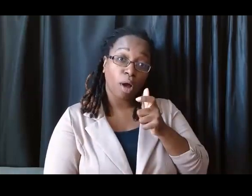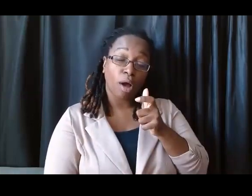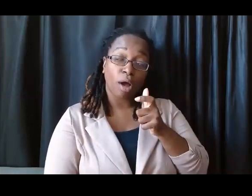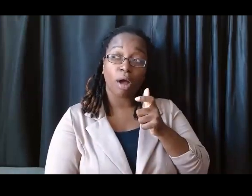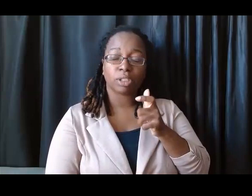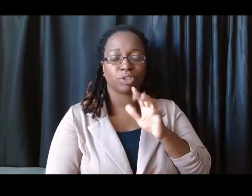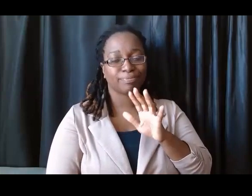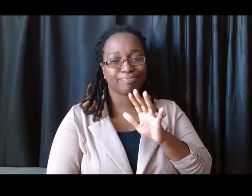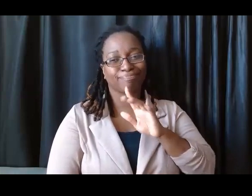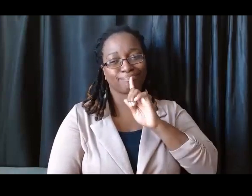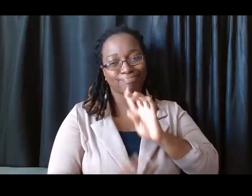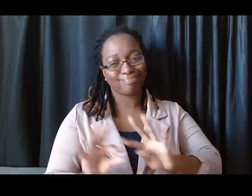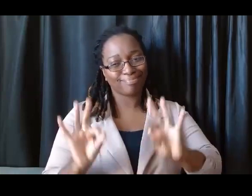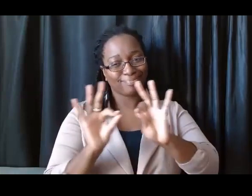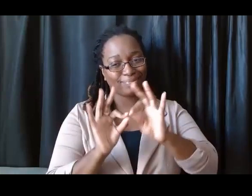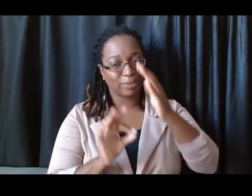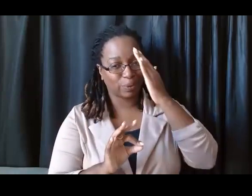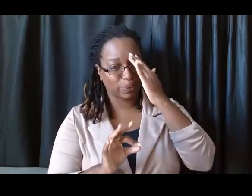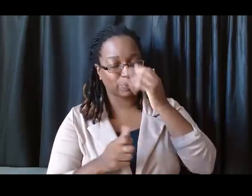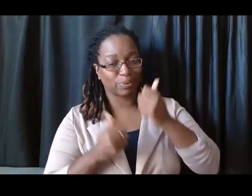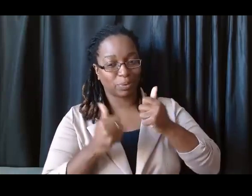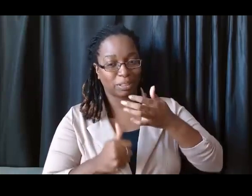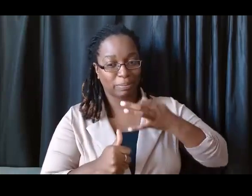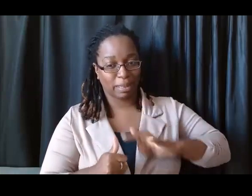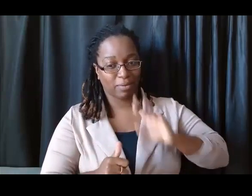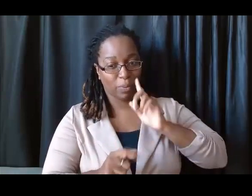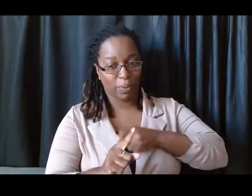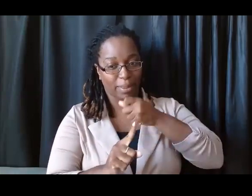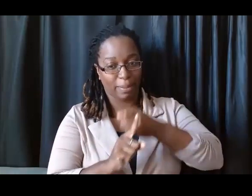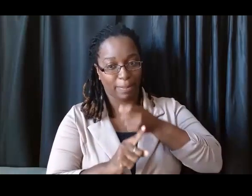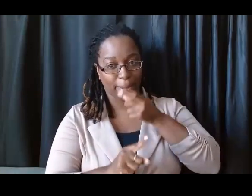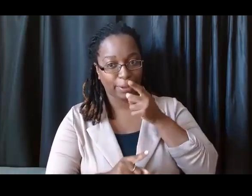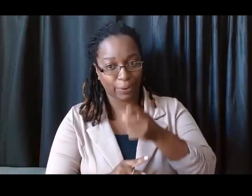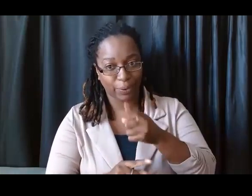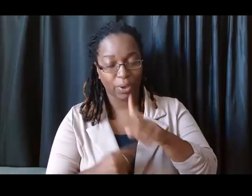So it's just really important you know which benefit we're talking about when we say the SSI benefit.